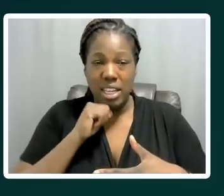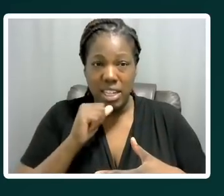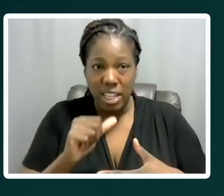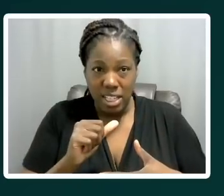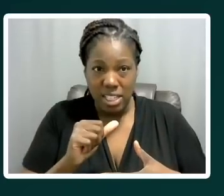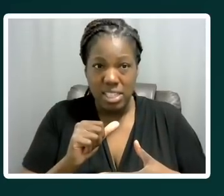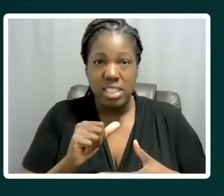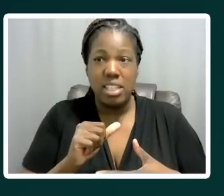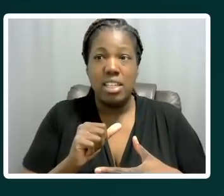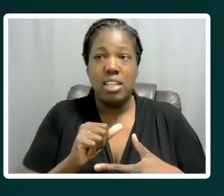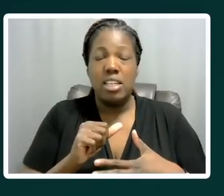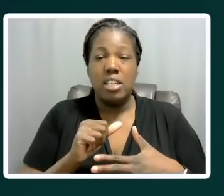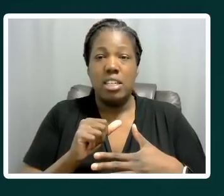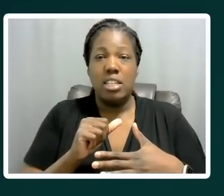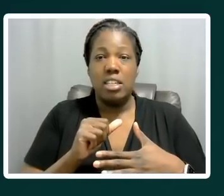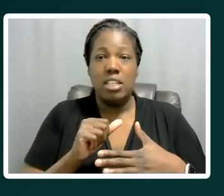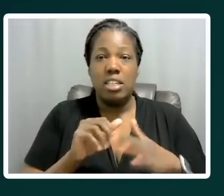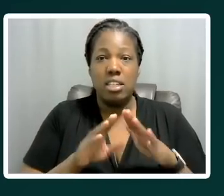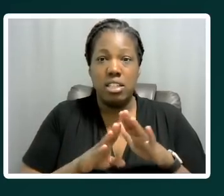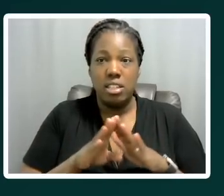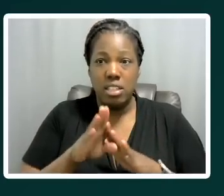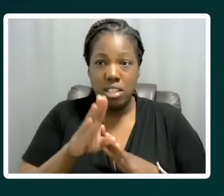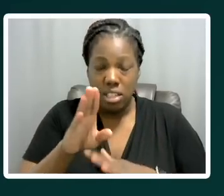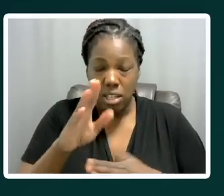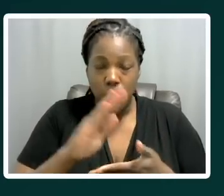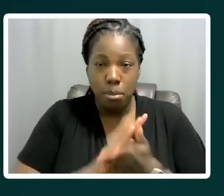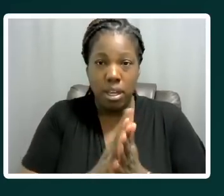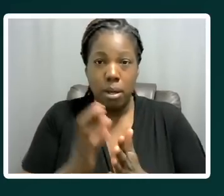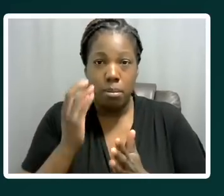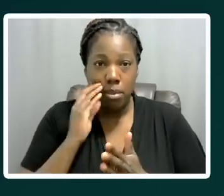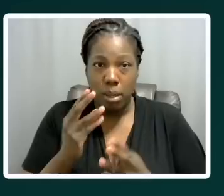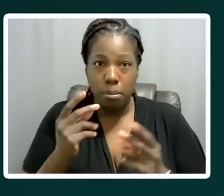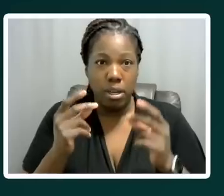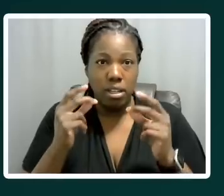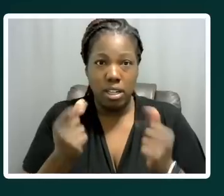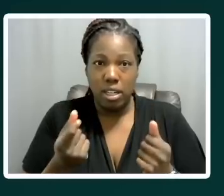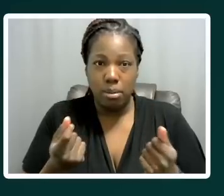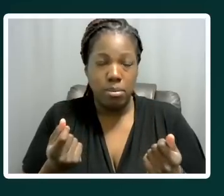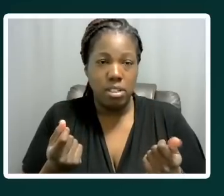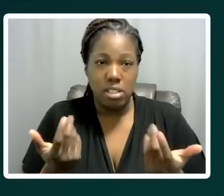at once when you're really at the lower part of the atmosphere. So rather than doing it linearly,